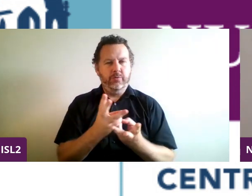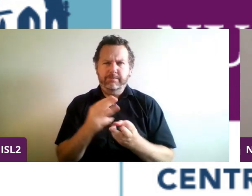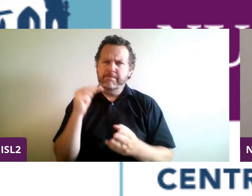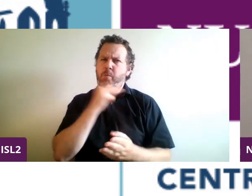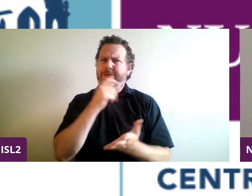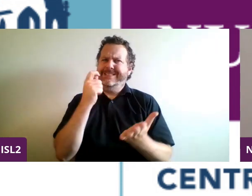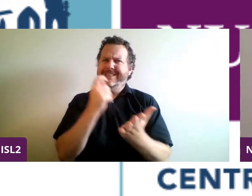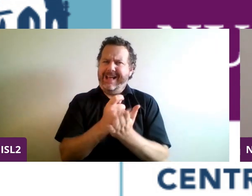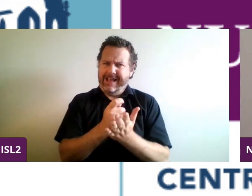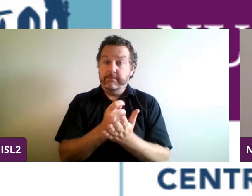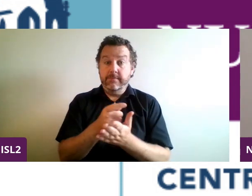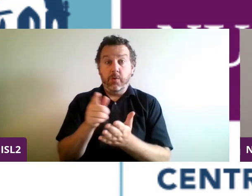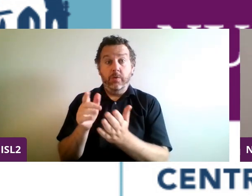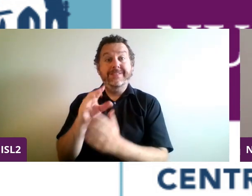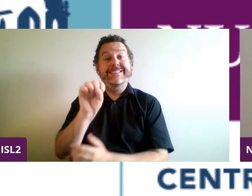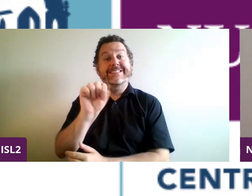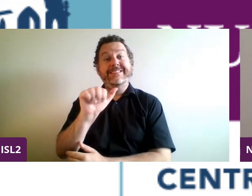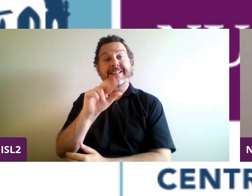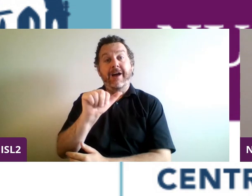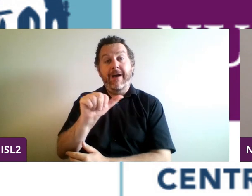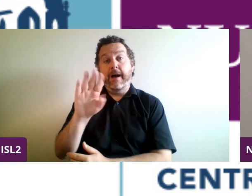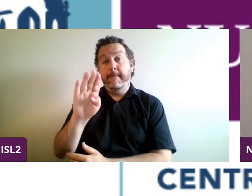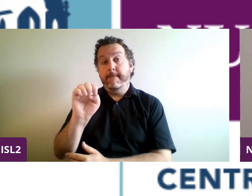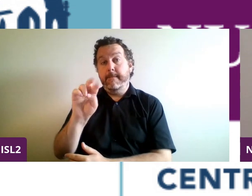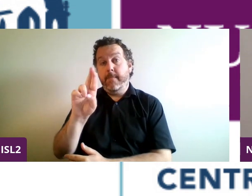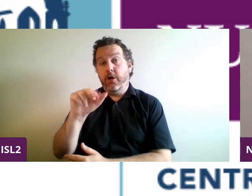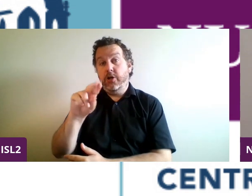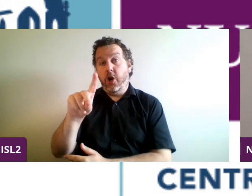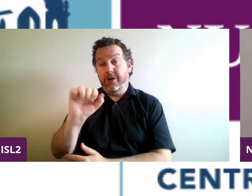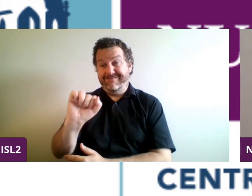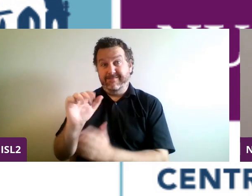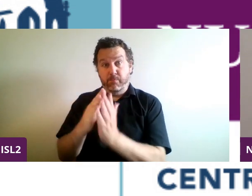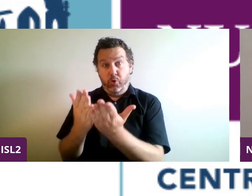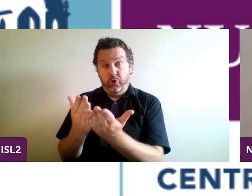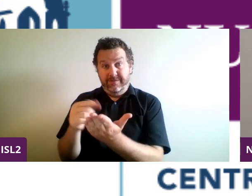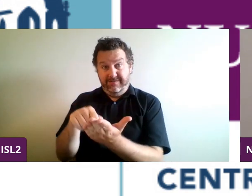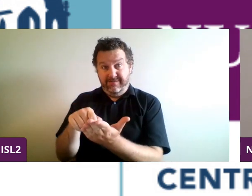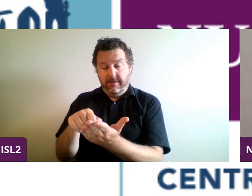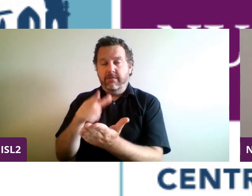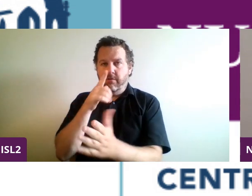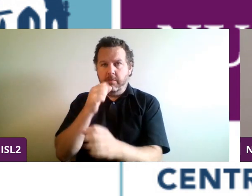I see disabled relationships , it is so effortless.